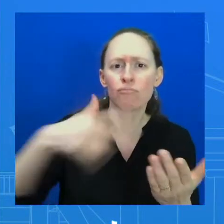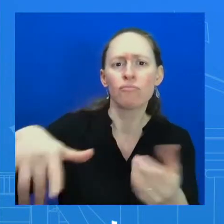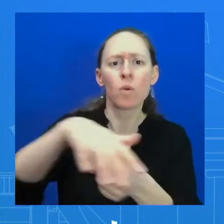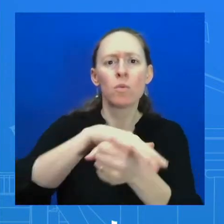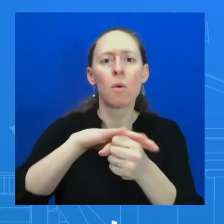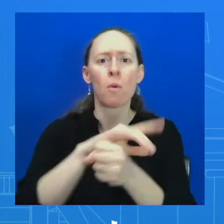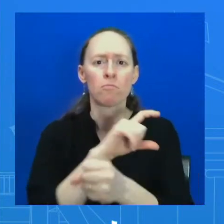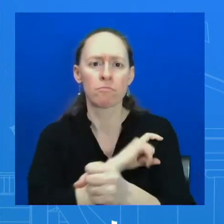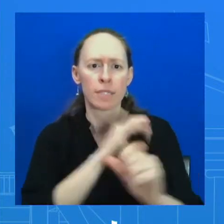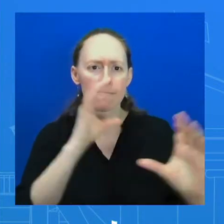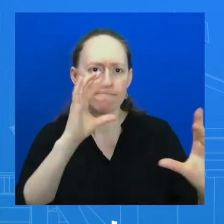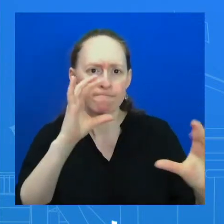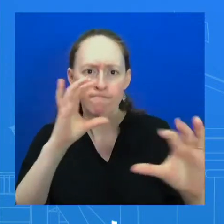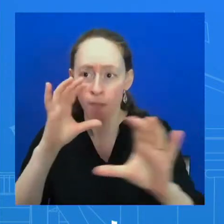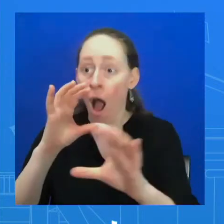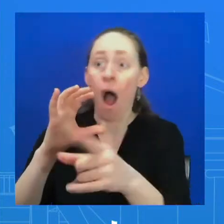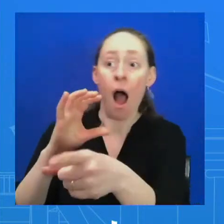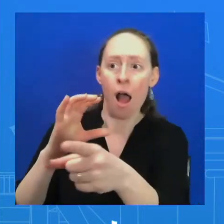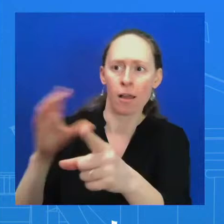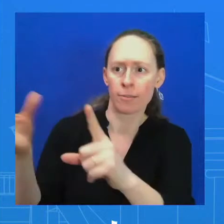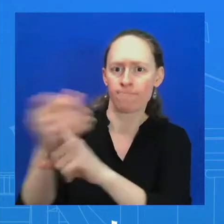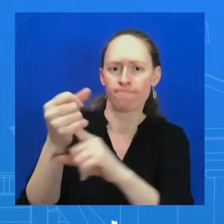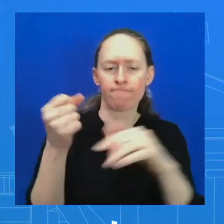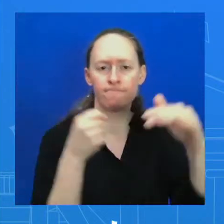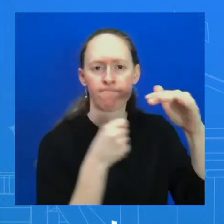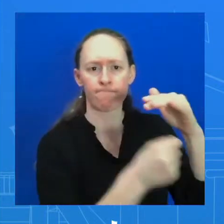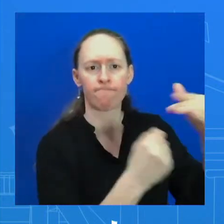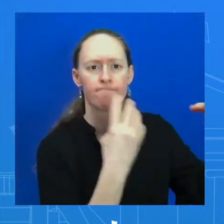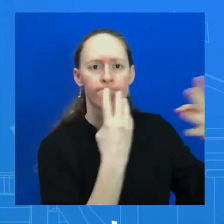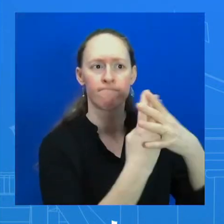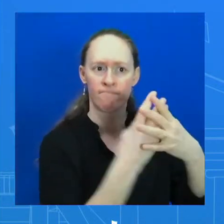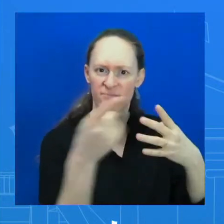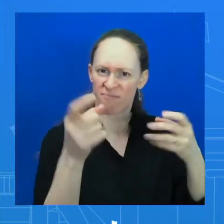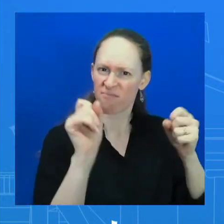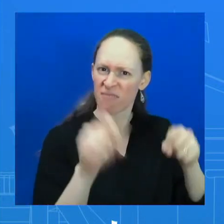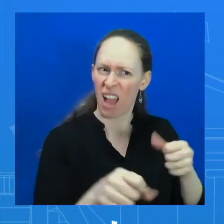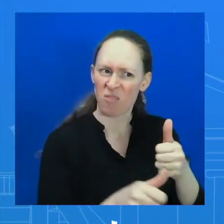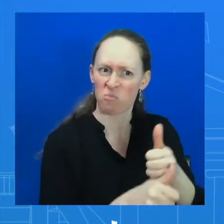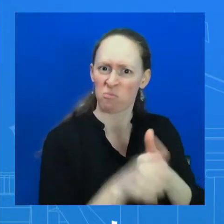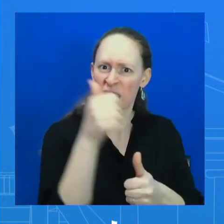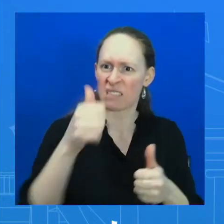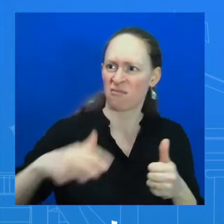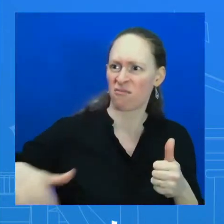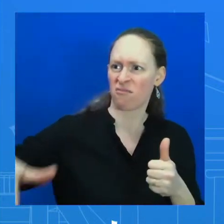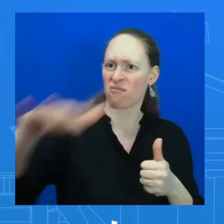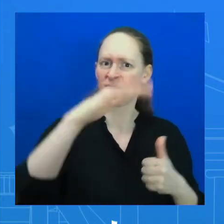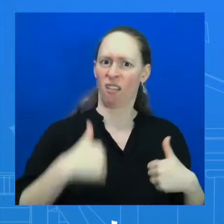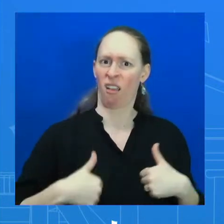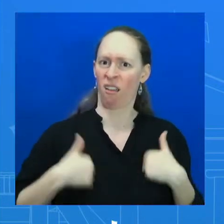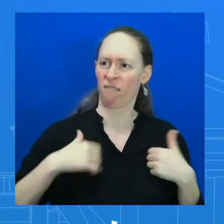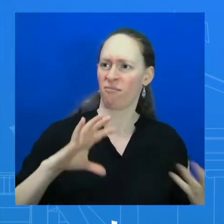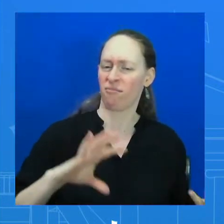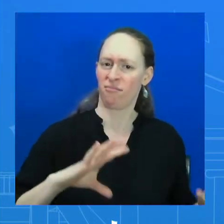who pose a risk to our national security or also public safety. If they are found guilty, they should be held accountable.